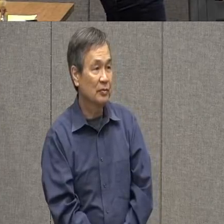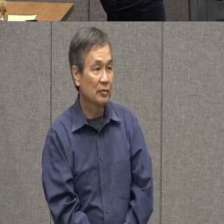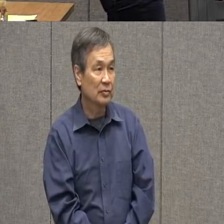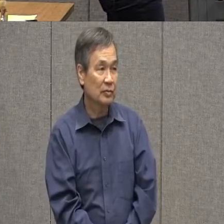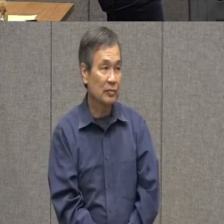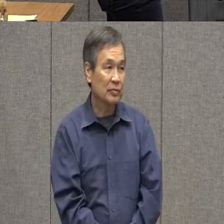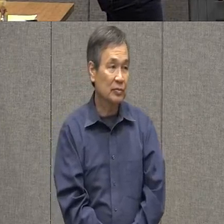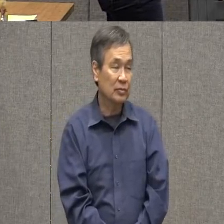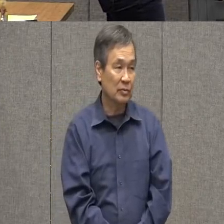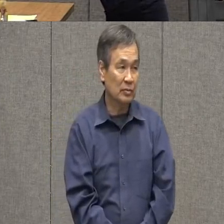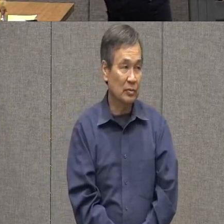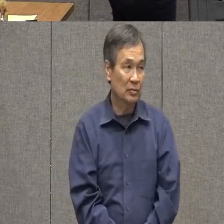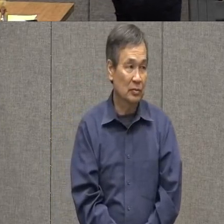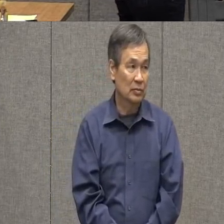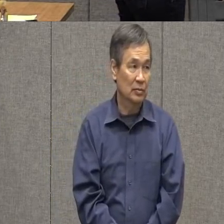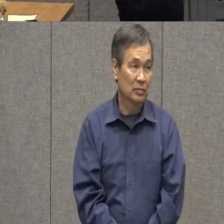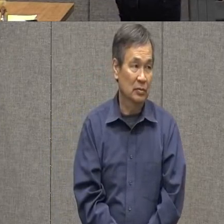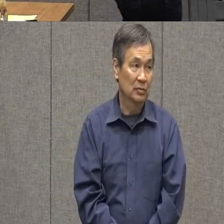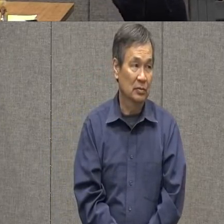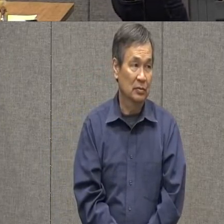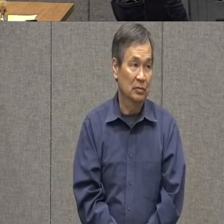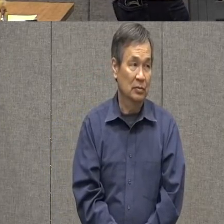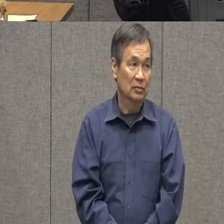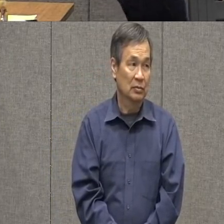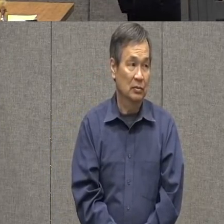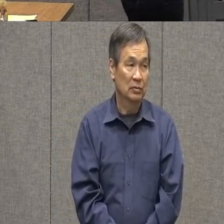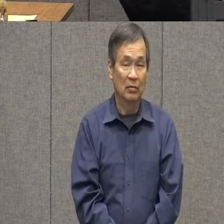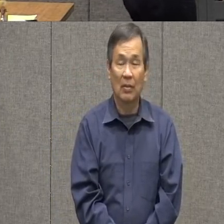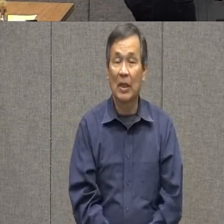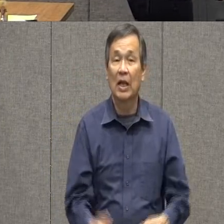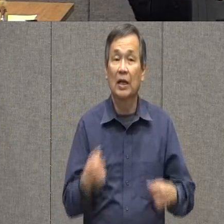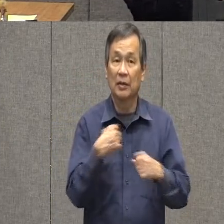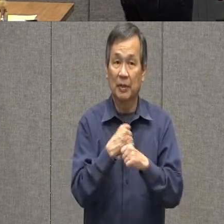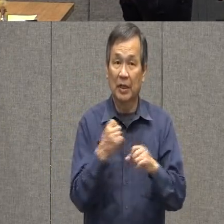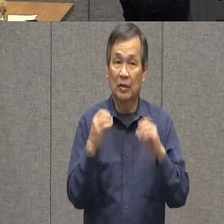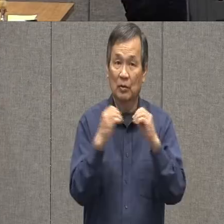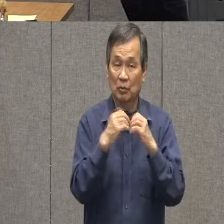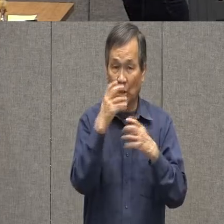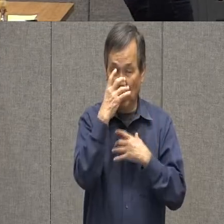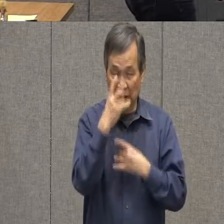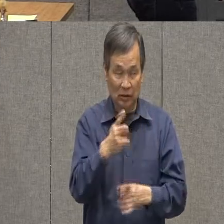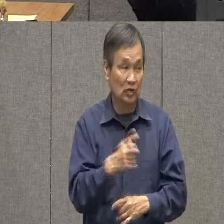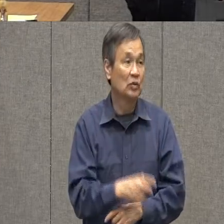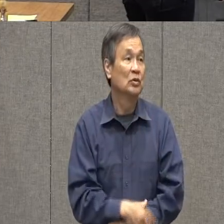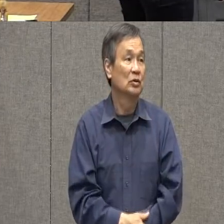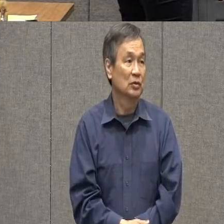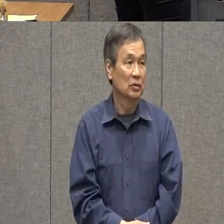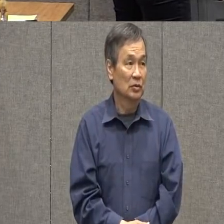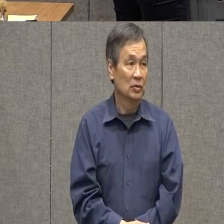are kind of straight and clean? Well, I can make my lines more curvy and interesting if I wanted to show bigger movement.